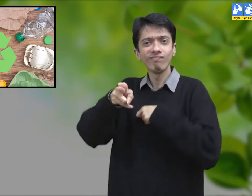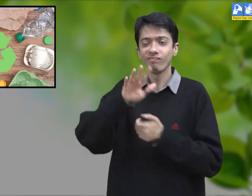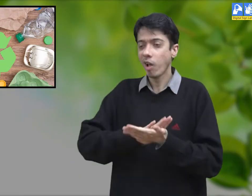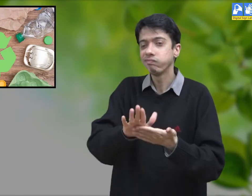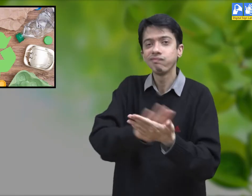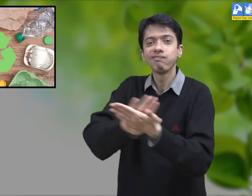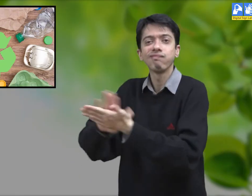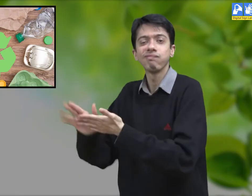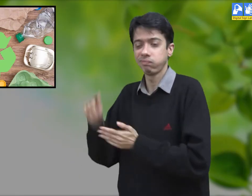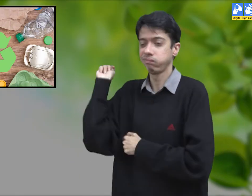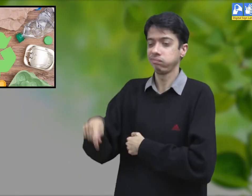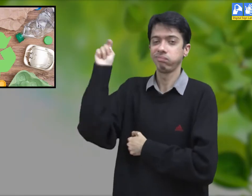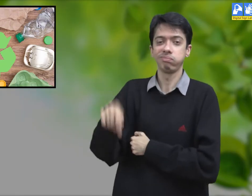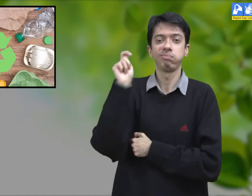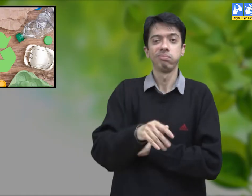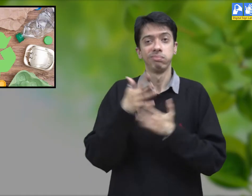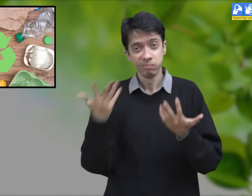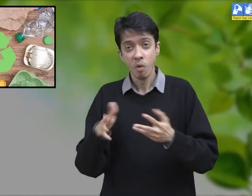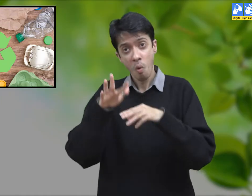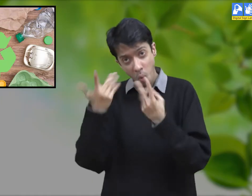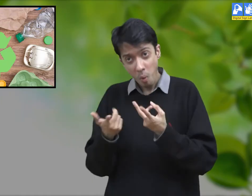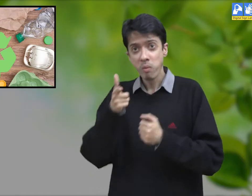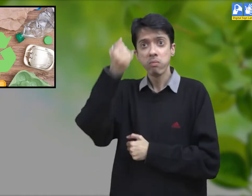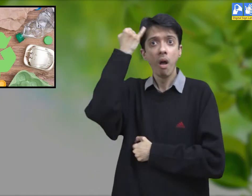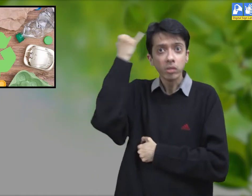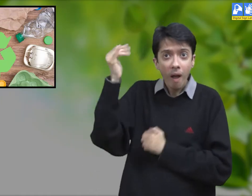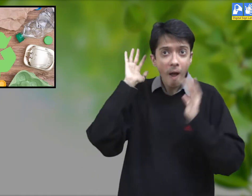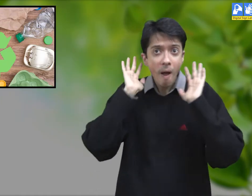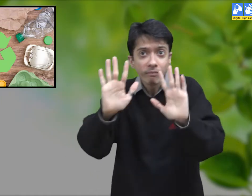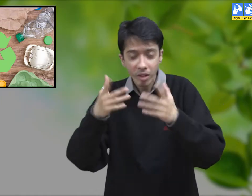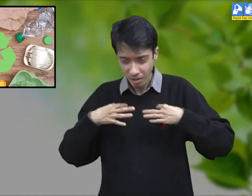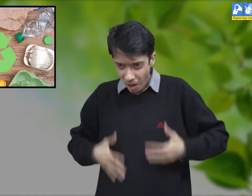We can do dusting in our house by suing these wastes.